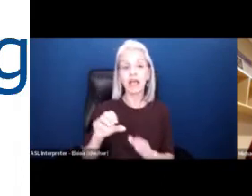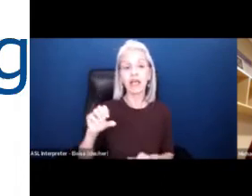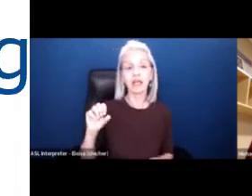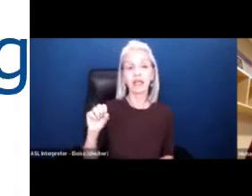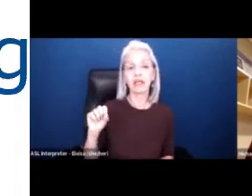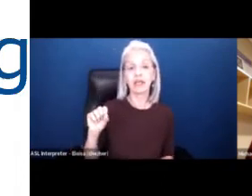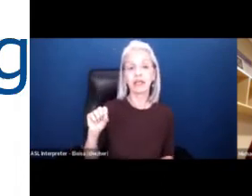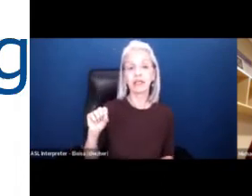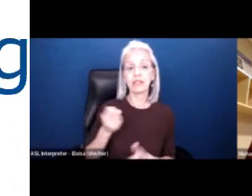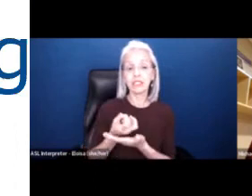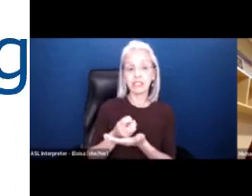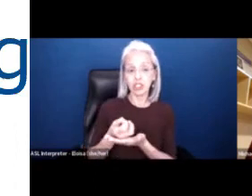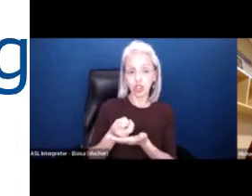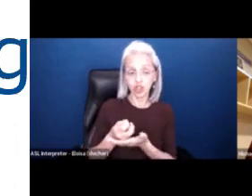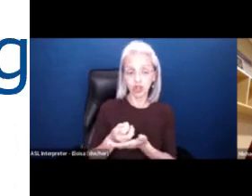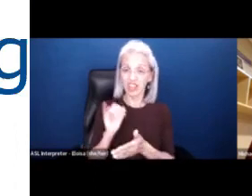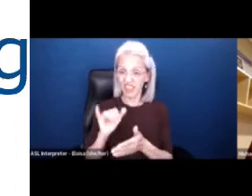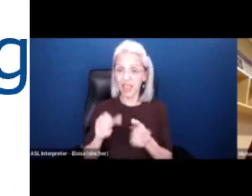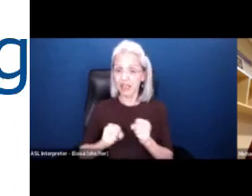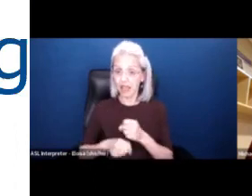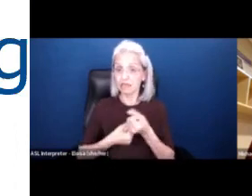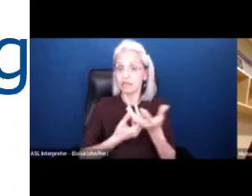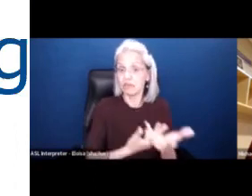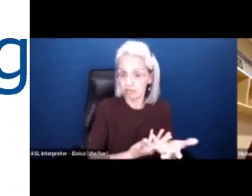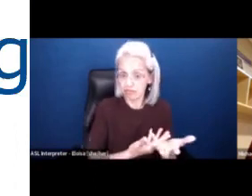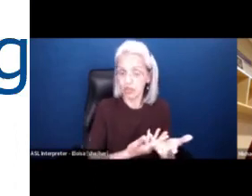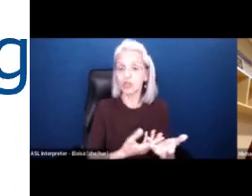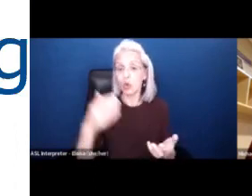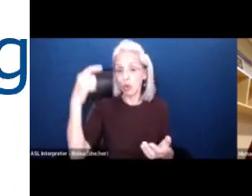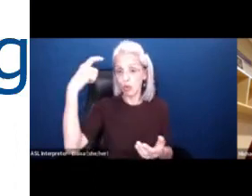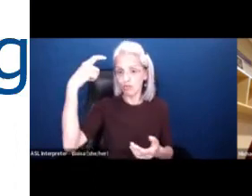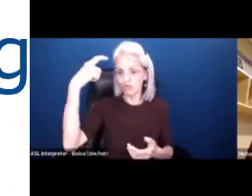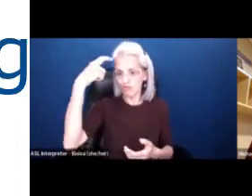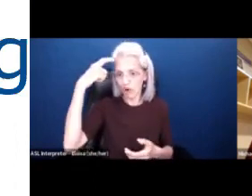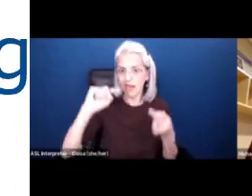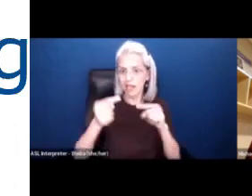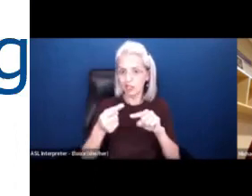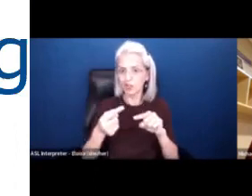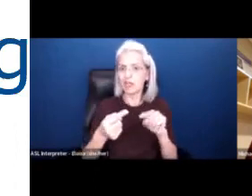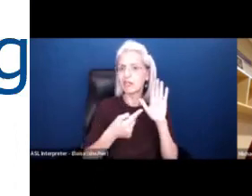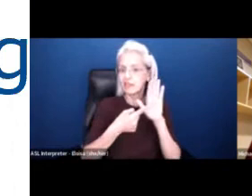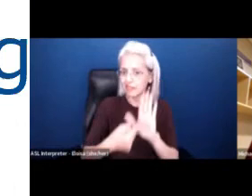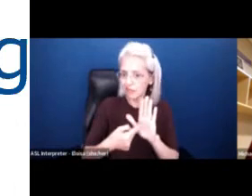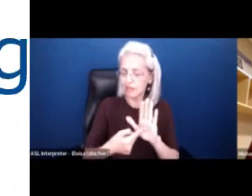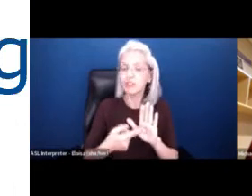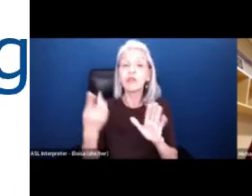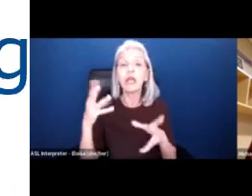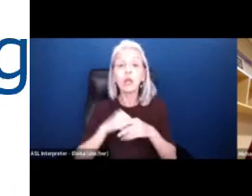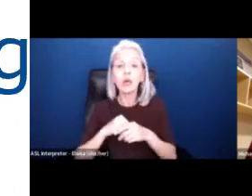to a lot of the symptoms that brain injury patients present with, including agitation or disorientation. bloodwork can be